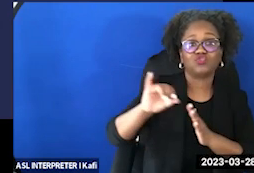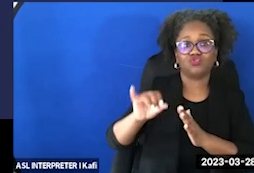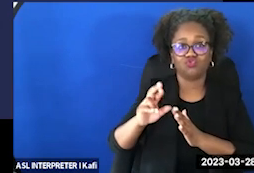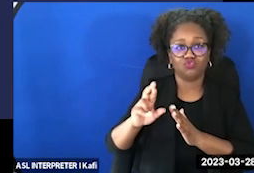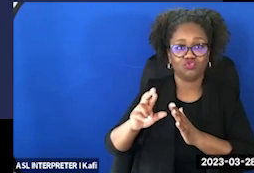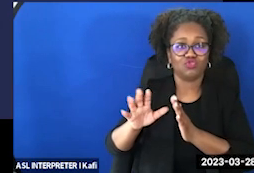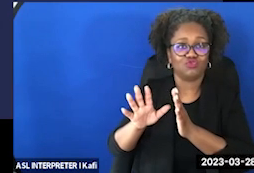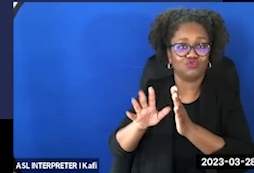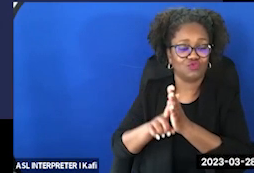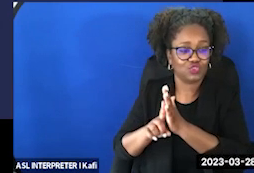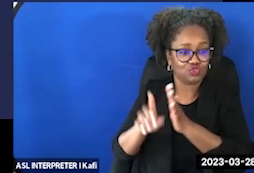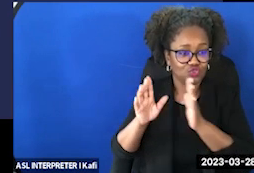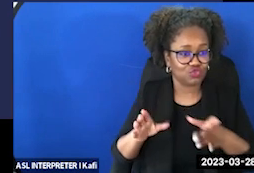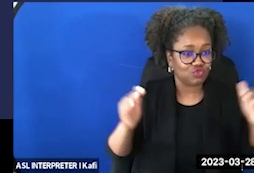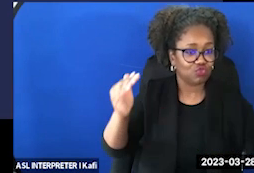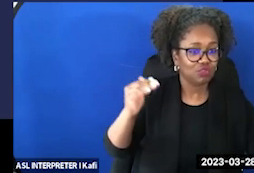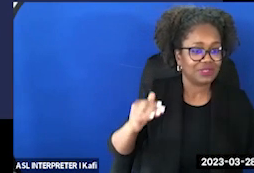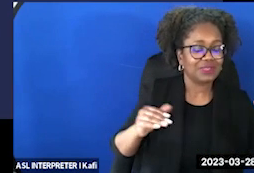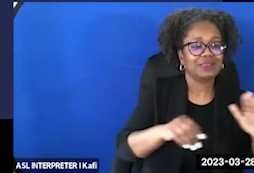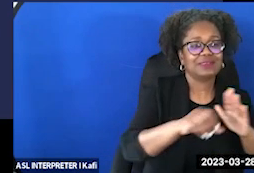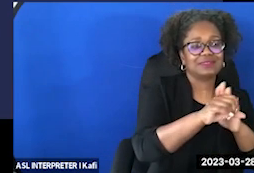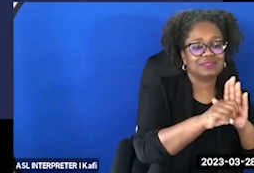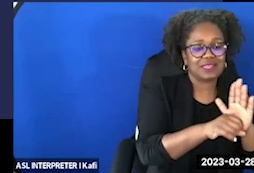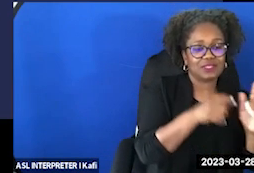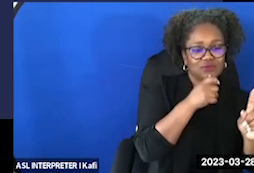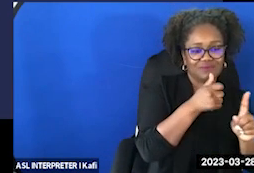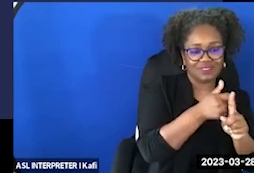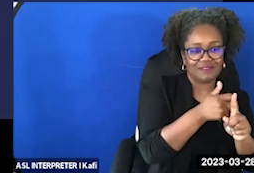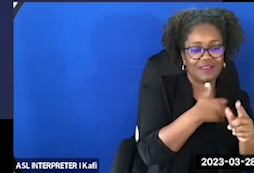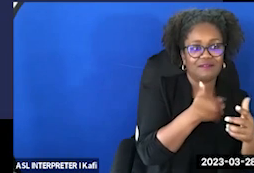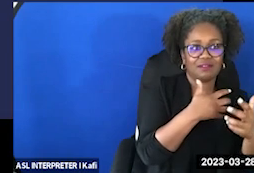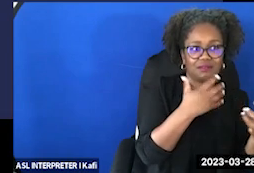Debbie Stine, Science & Technology Policy Academy: And then we have here the States with substantial funding.